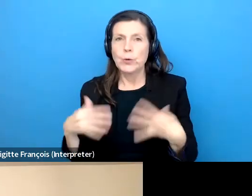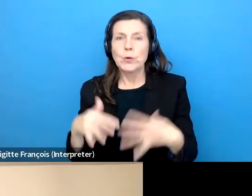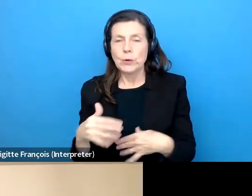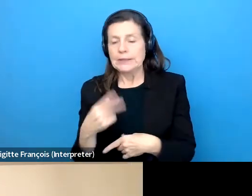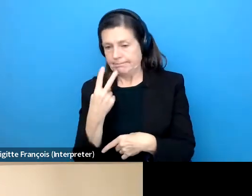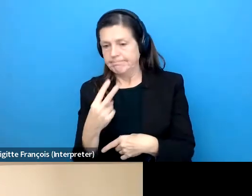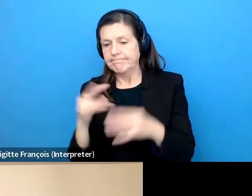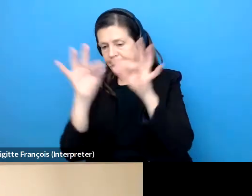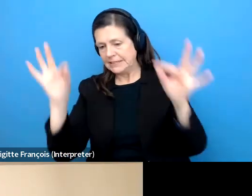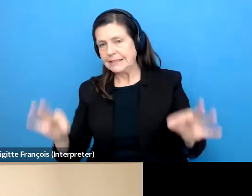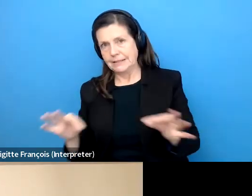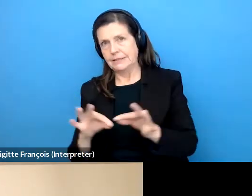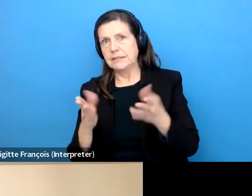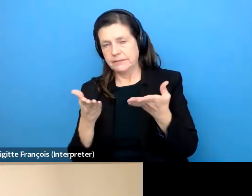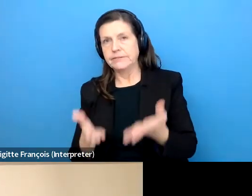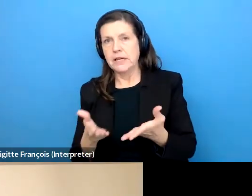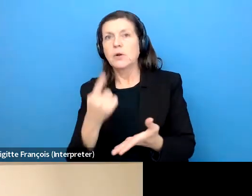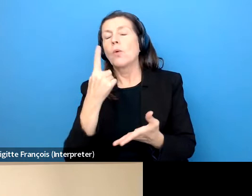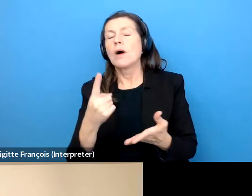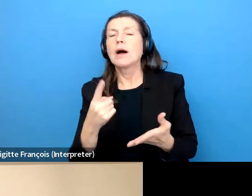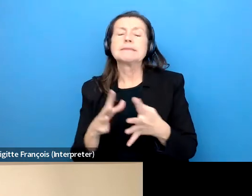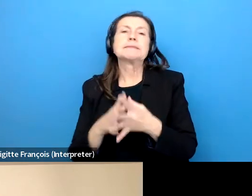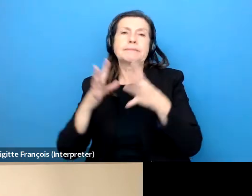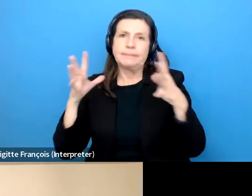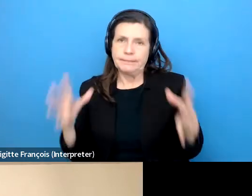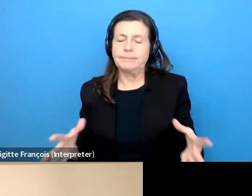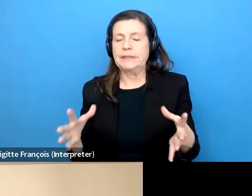as one of the most important causes for trafficking.